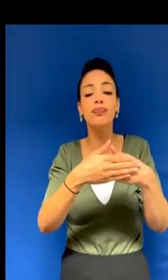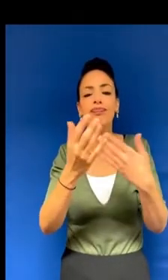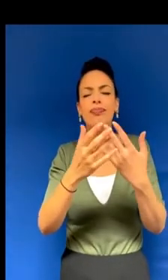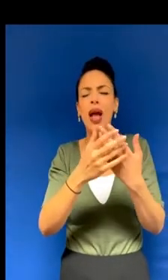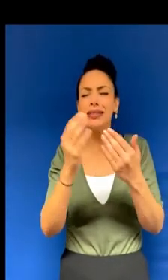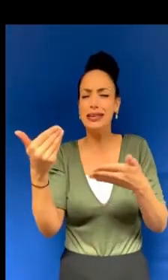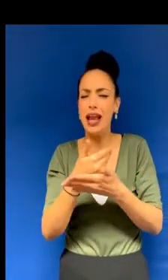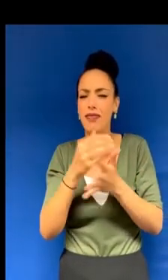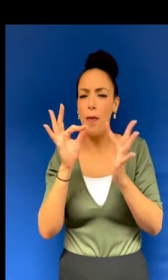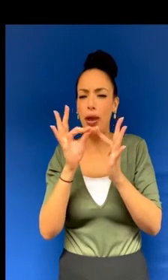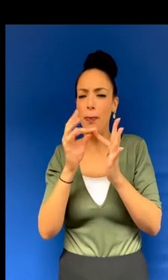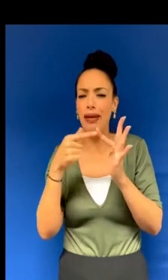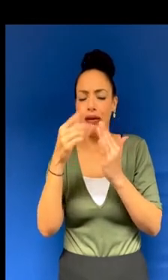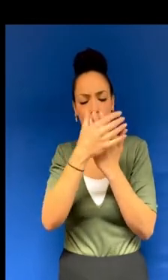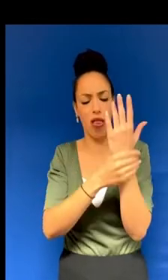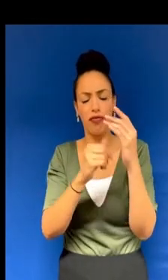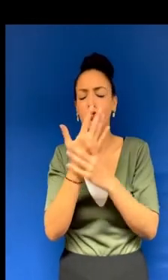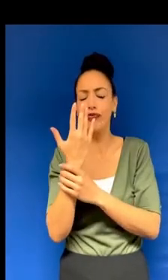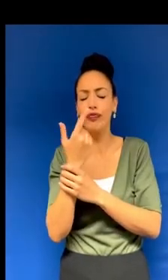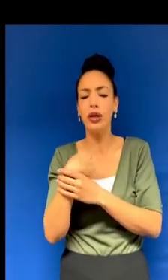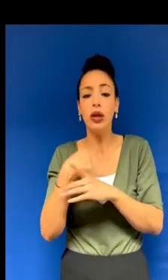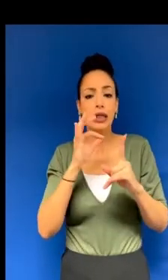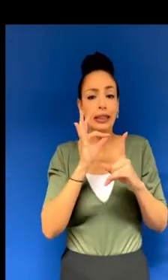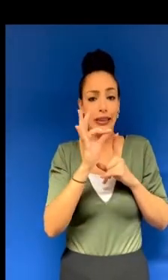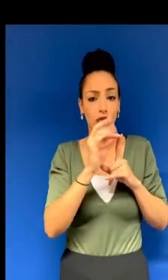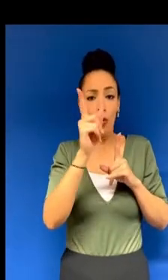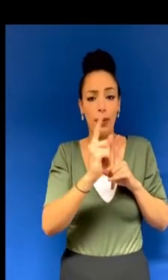I was door-knocking in that death cluster, doing that as safely as possible of course,